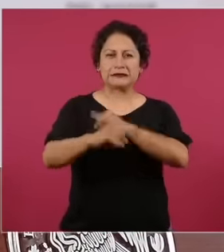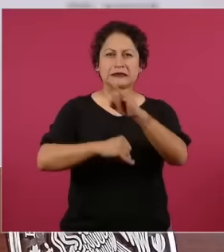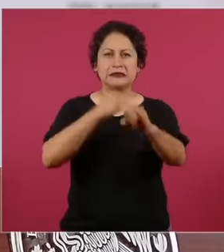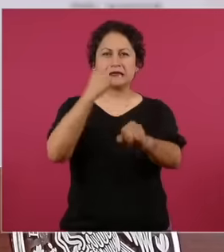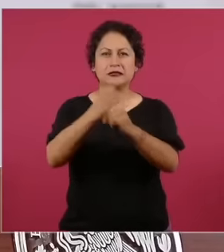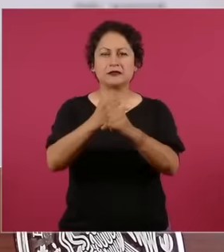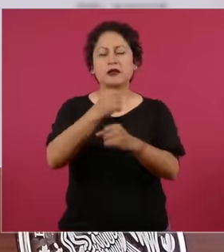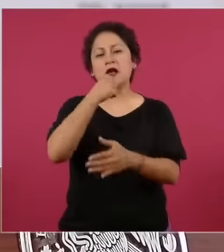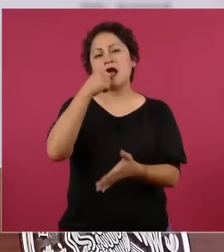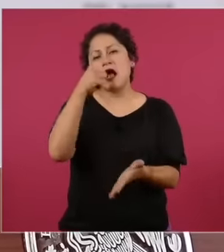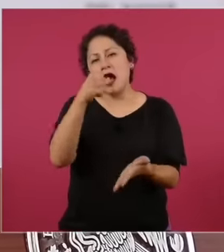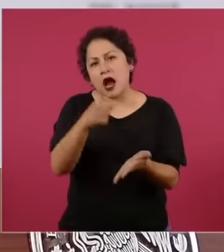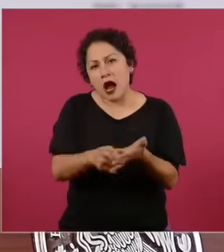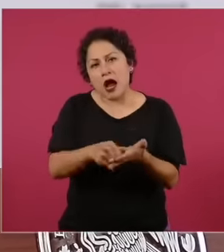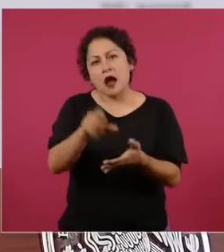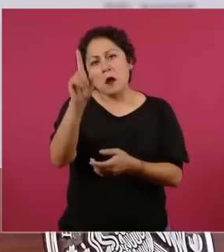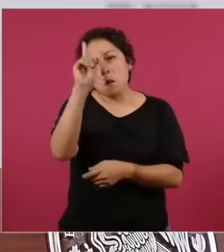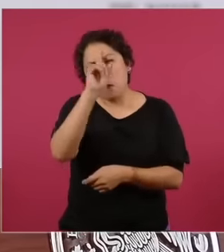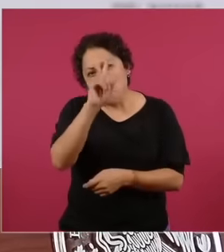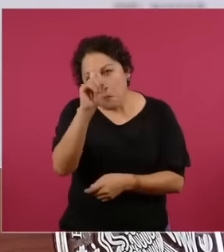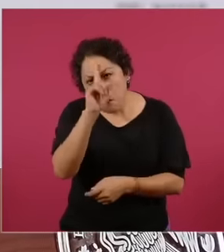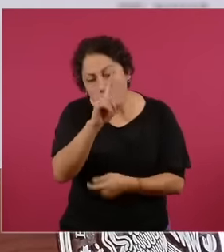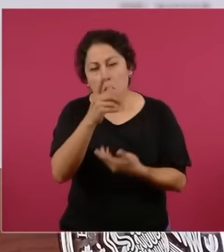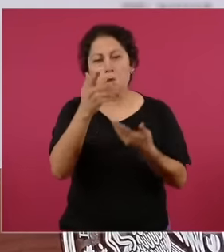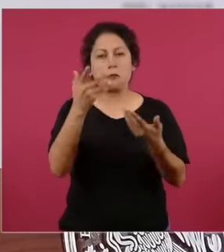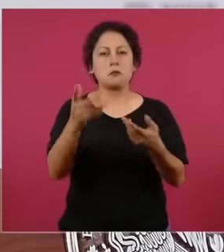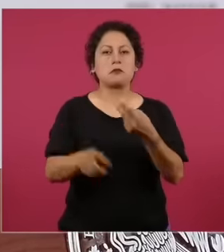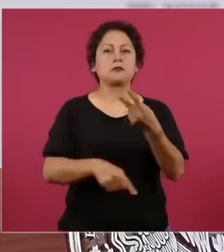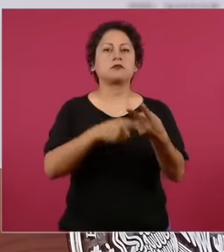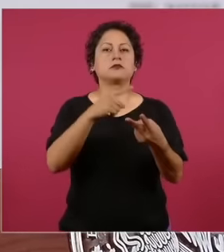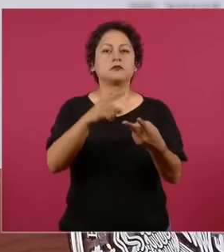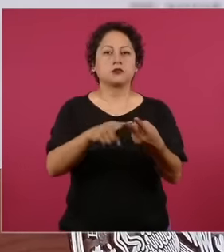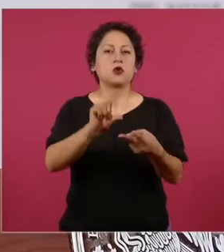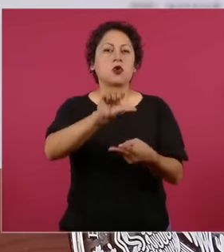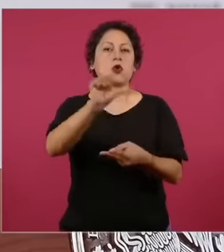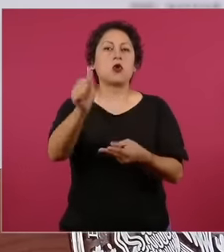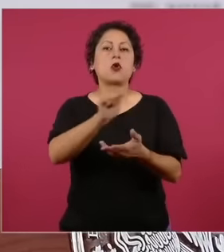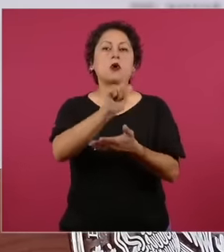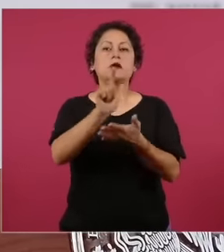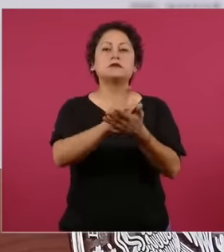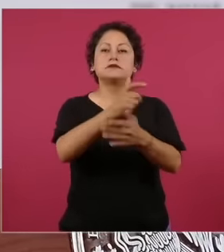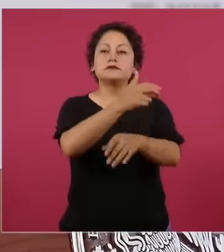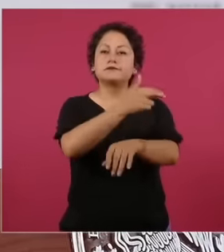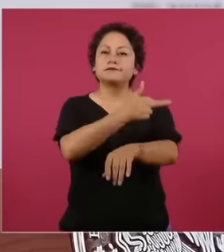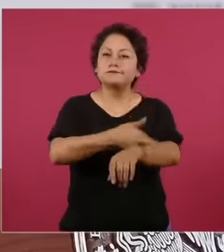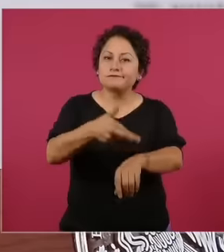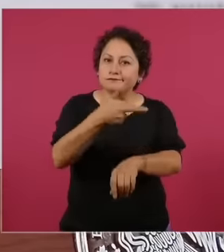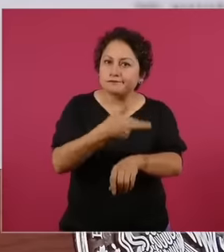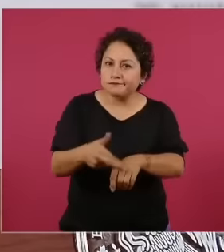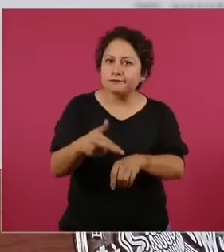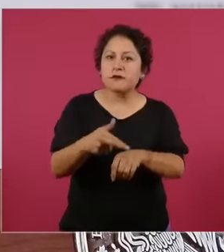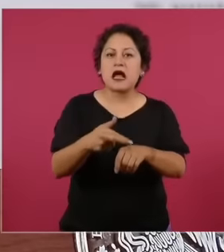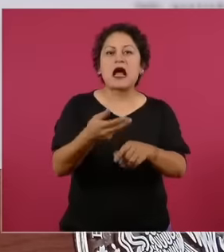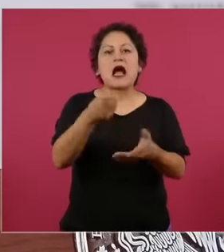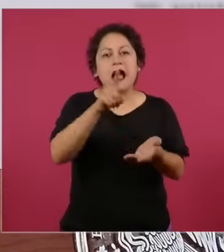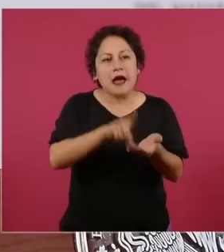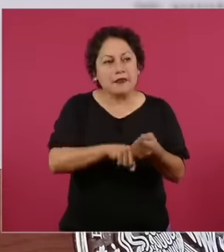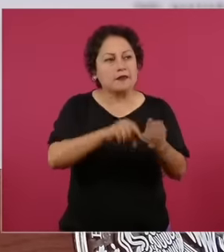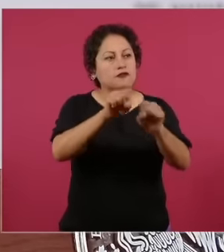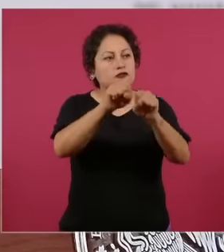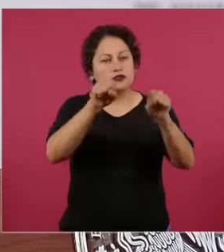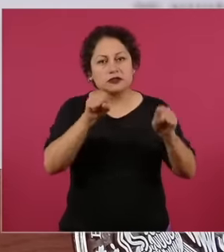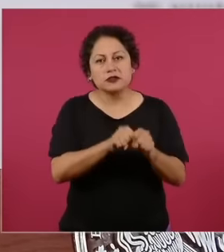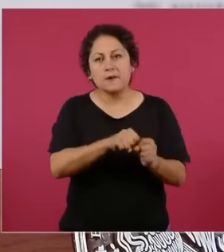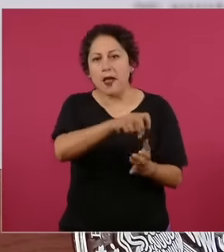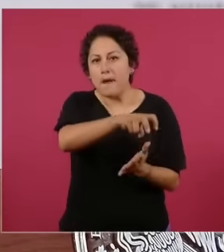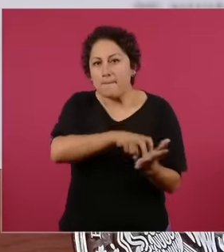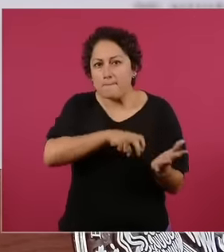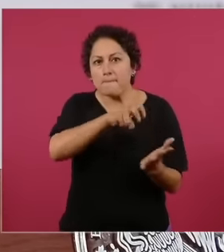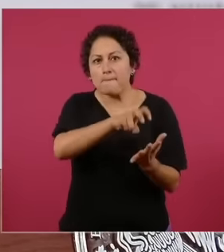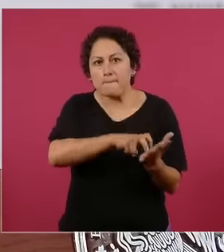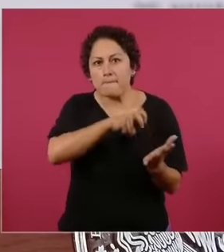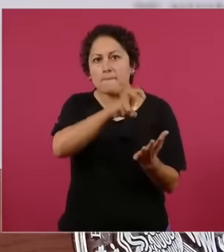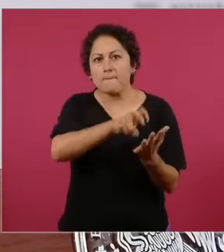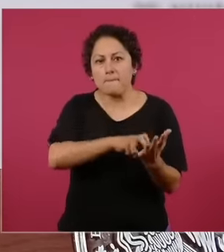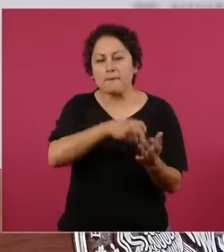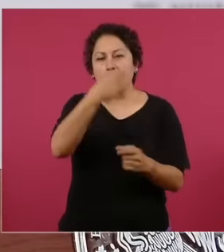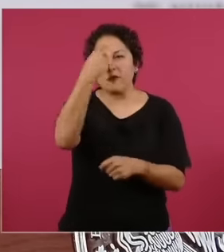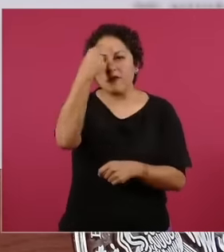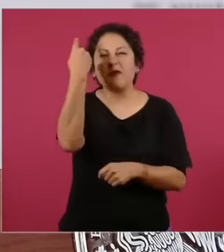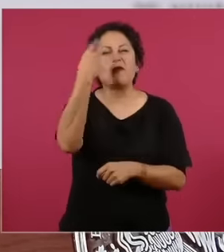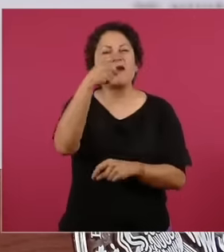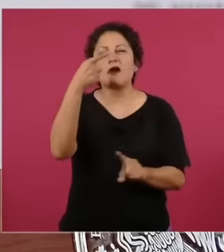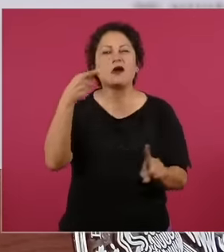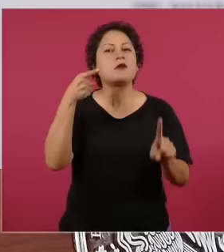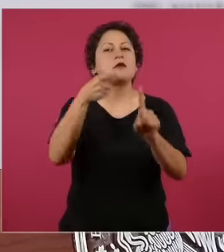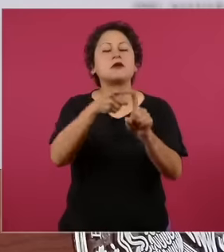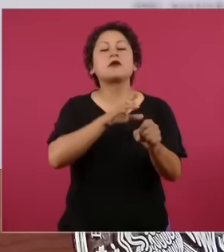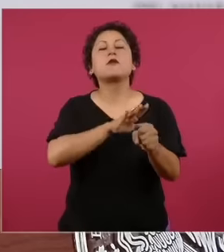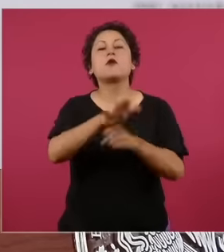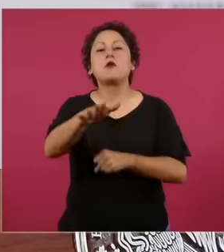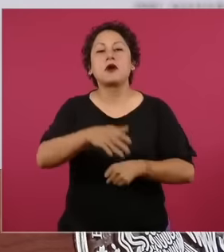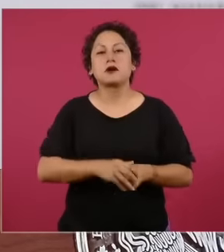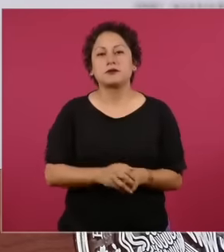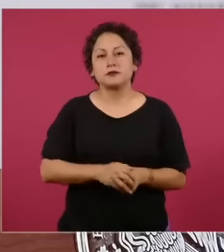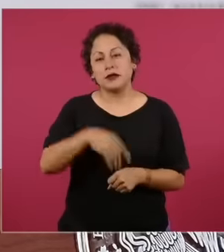structural reforms and in essence it was to facilitate the looting the theft the profit